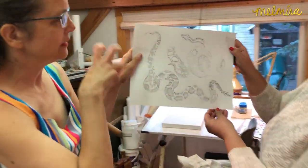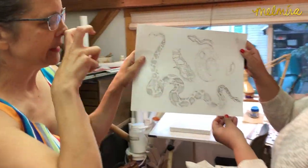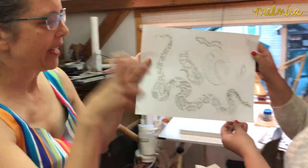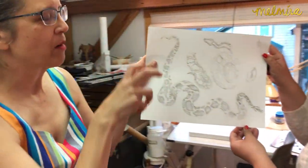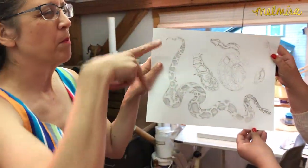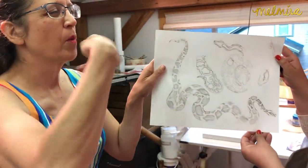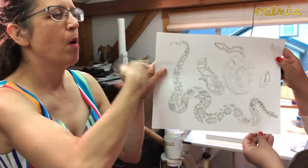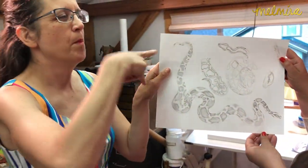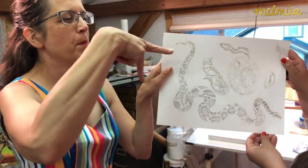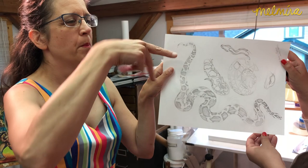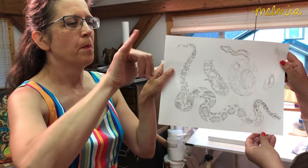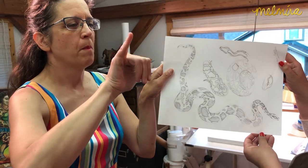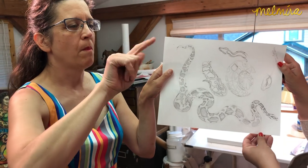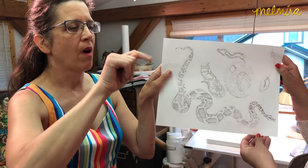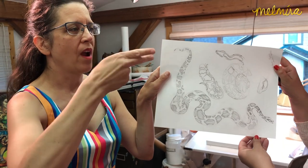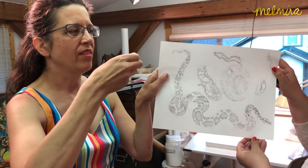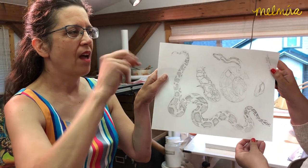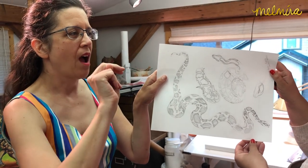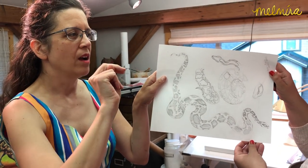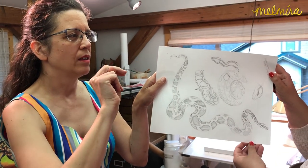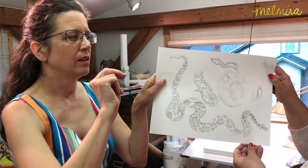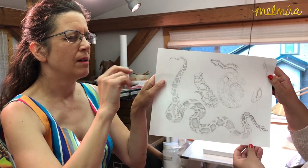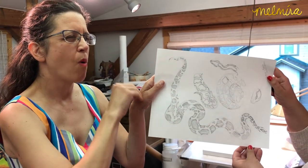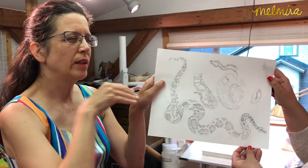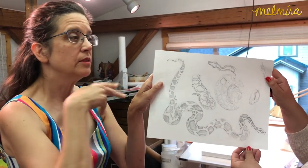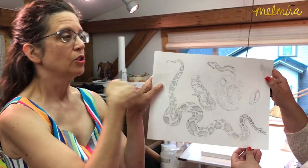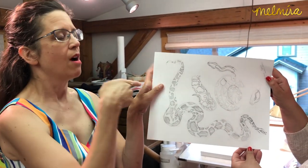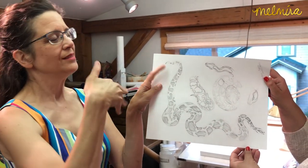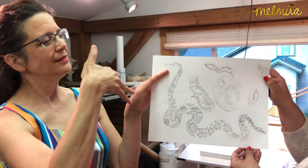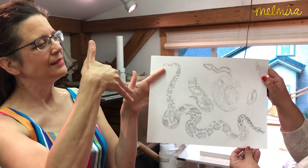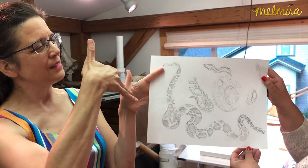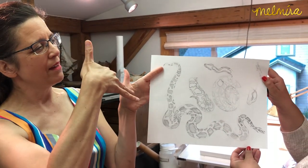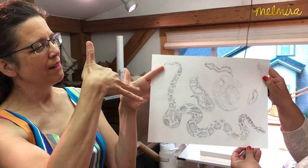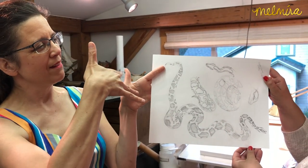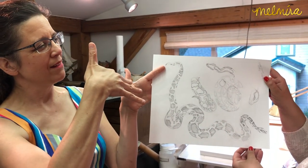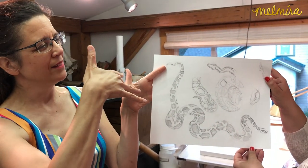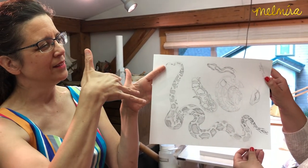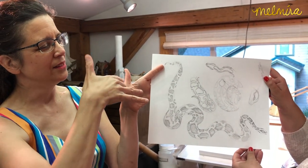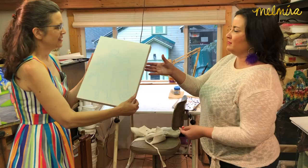This is a snake- python. It's the study of pythons.